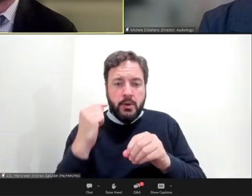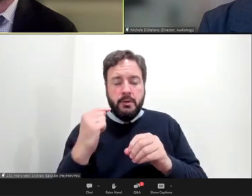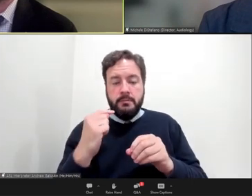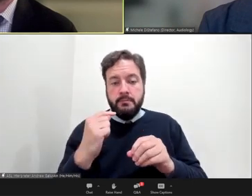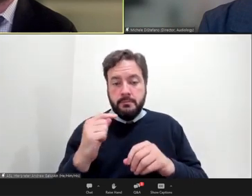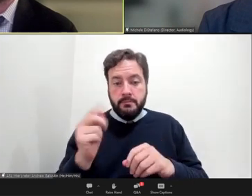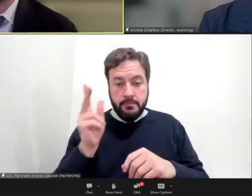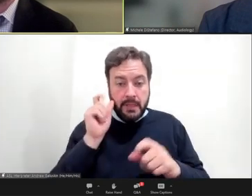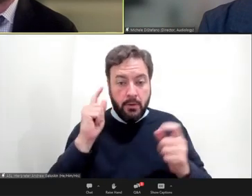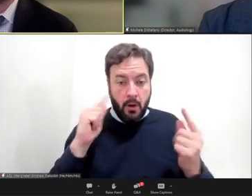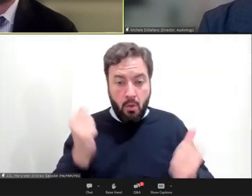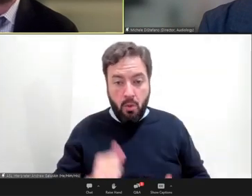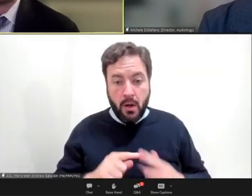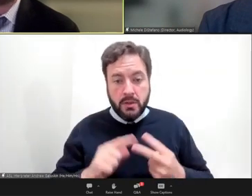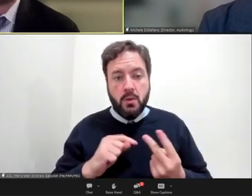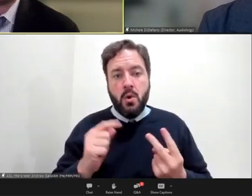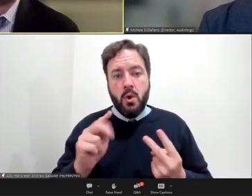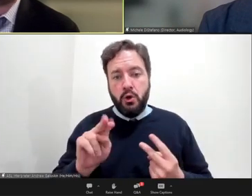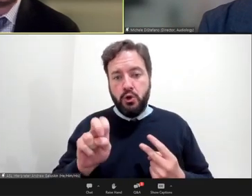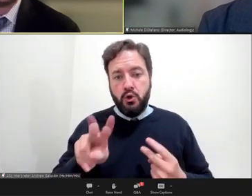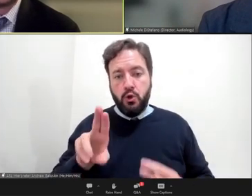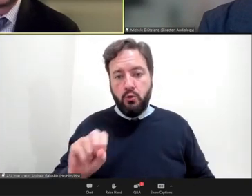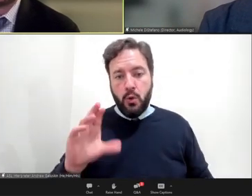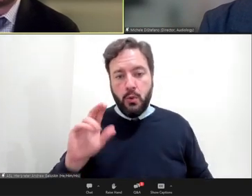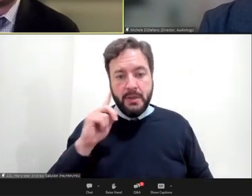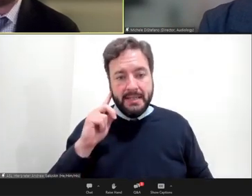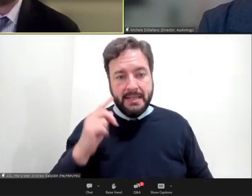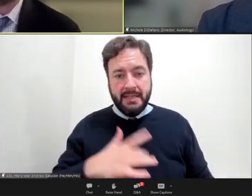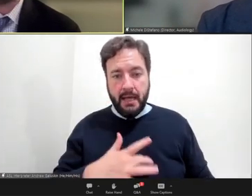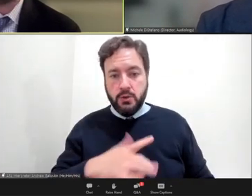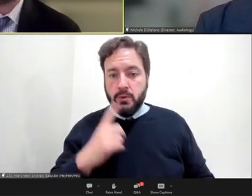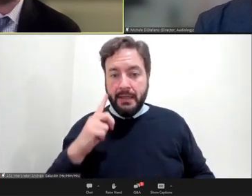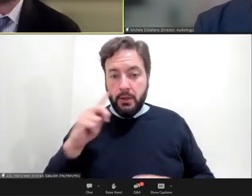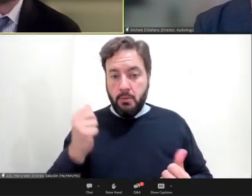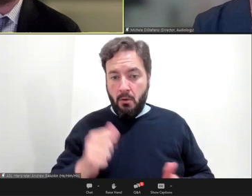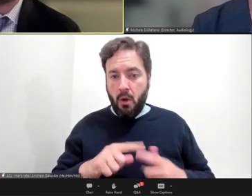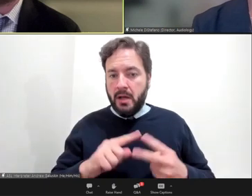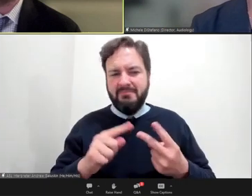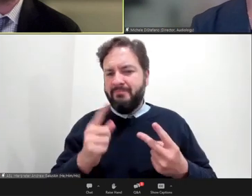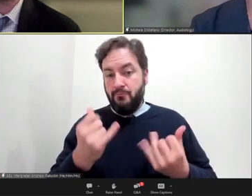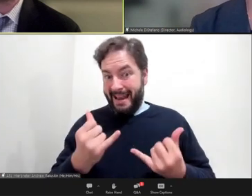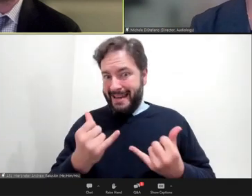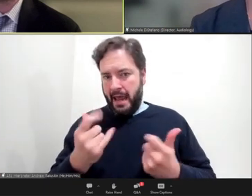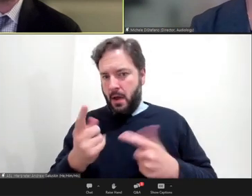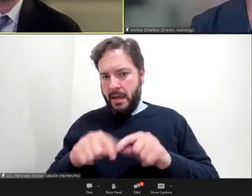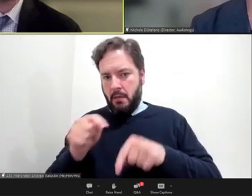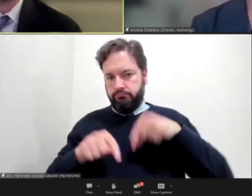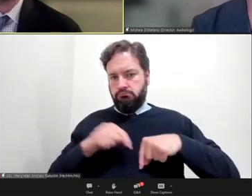whatever the cause, at this point in time, it cannot be reversed or regenerated.